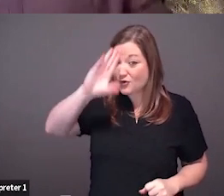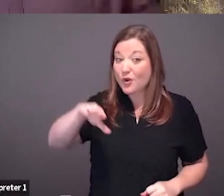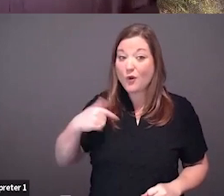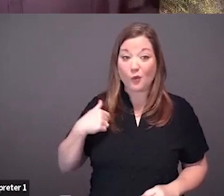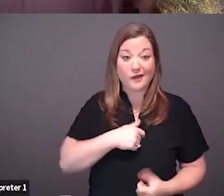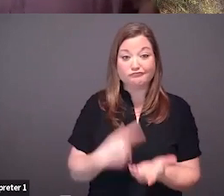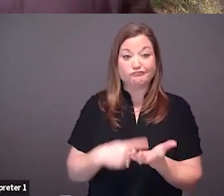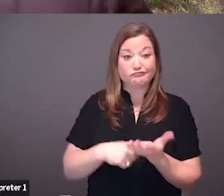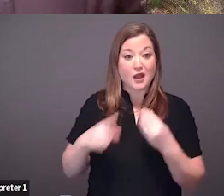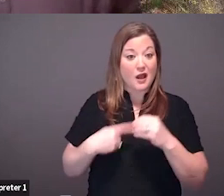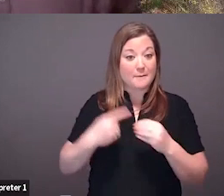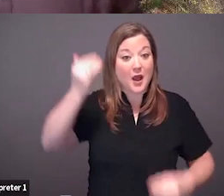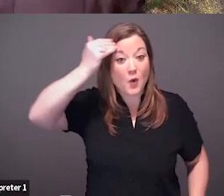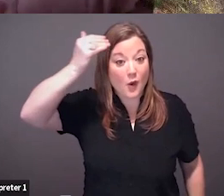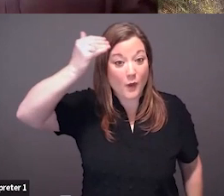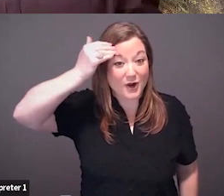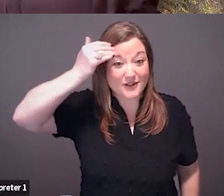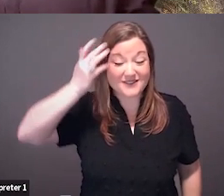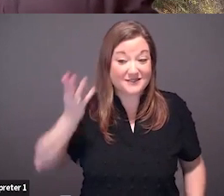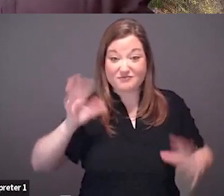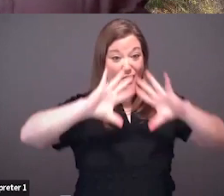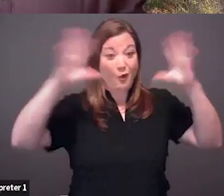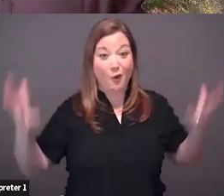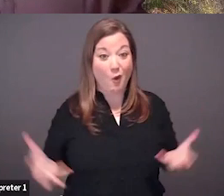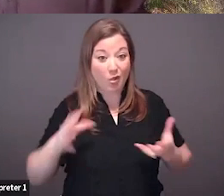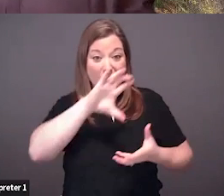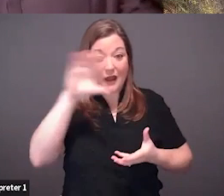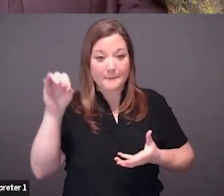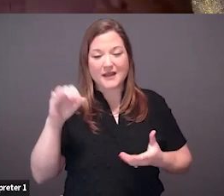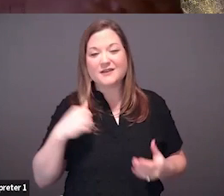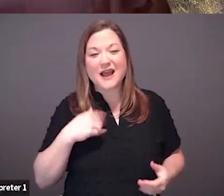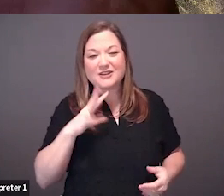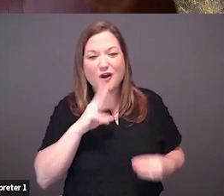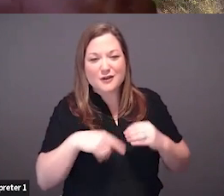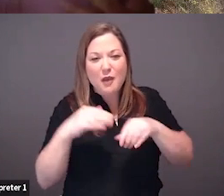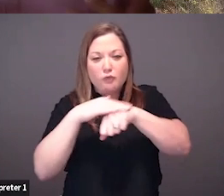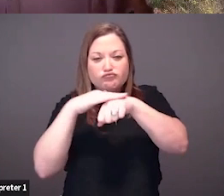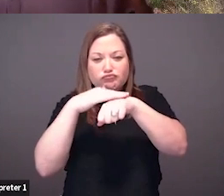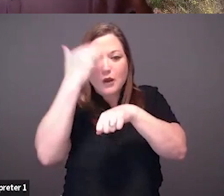is actually because the whole company, this shallow awareness that I spoke to, that was pretty much all of our--